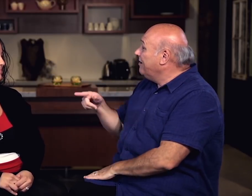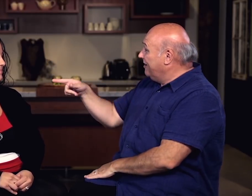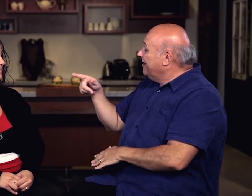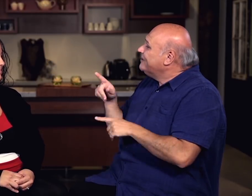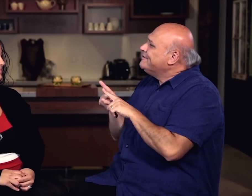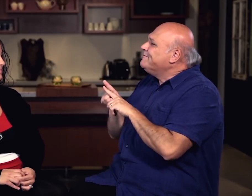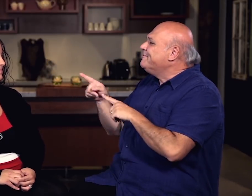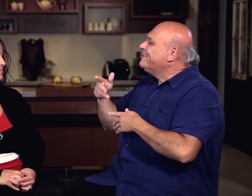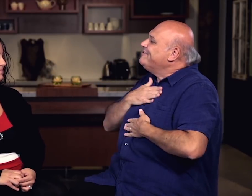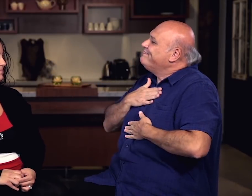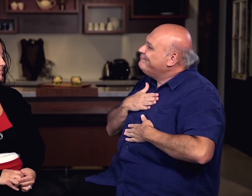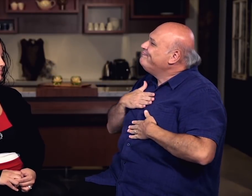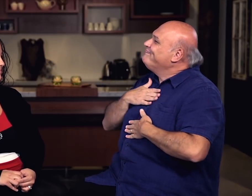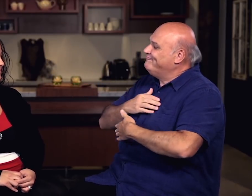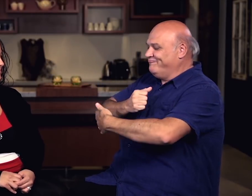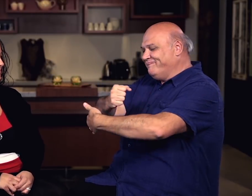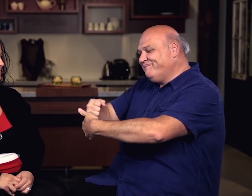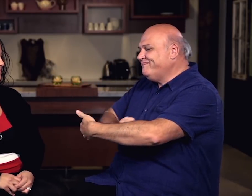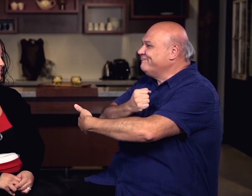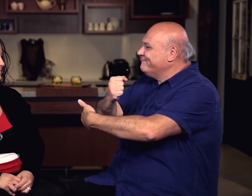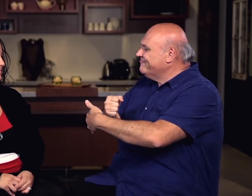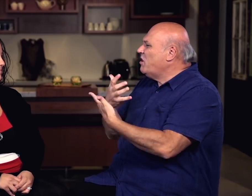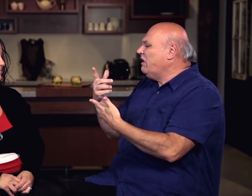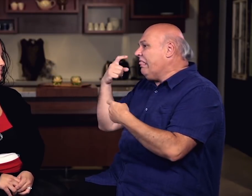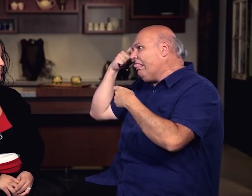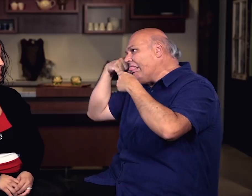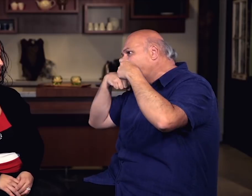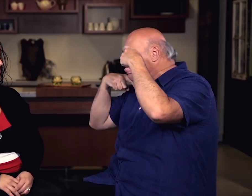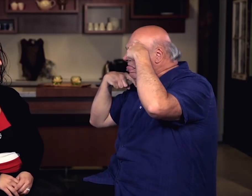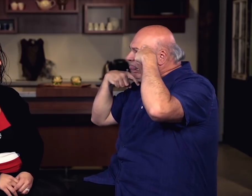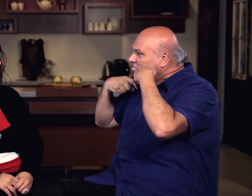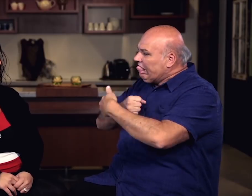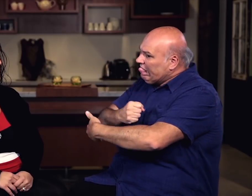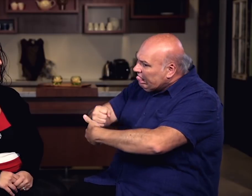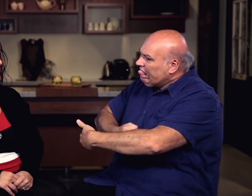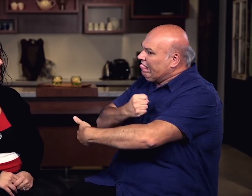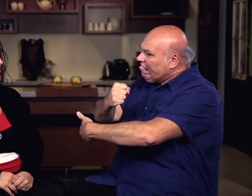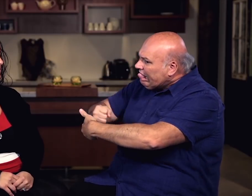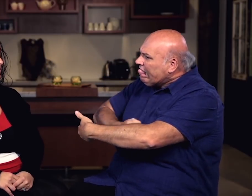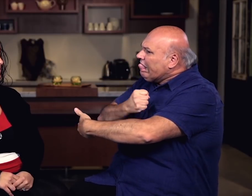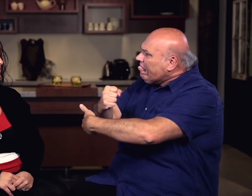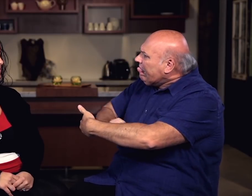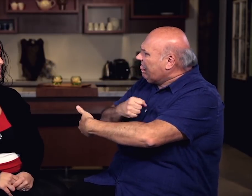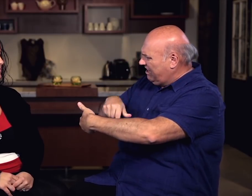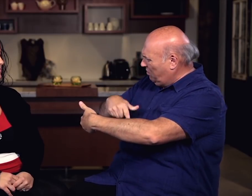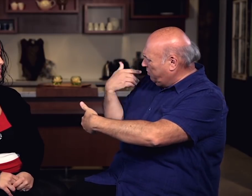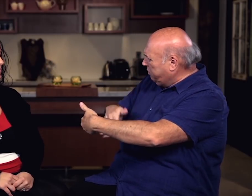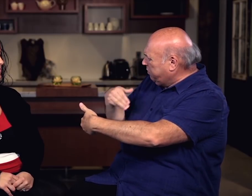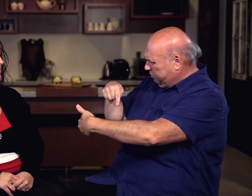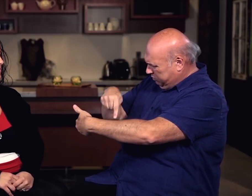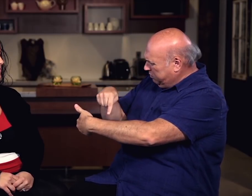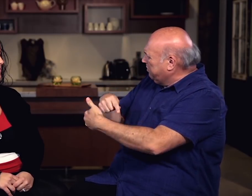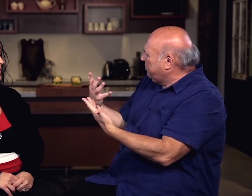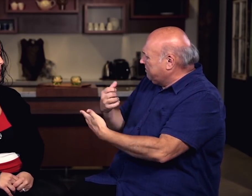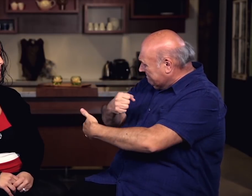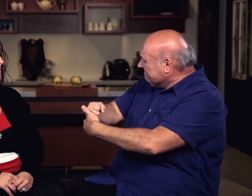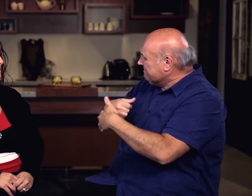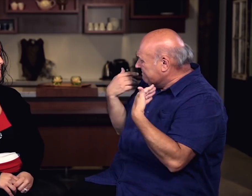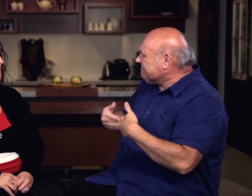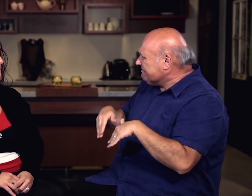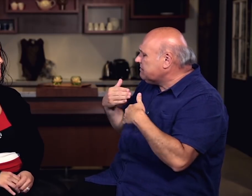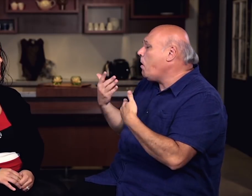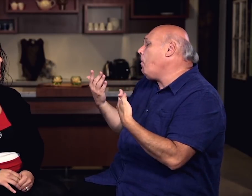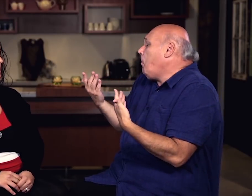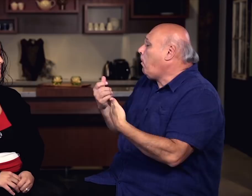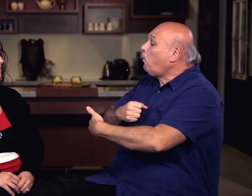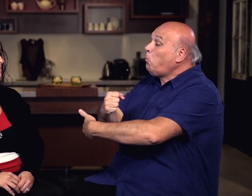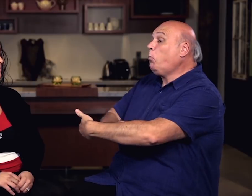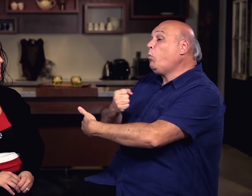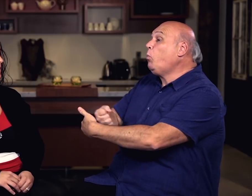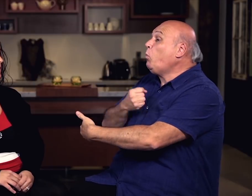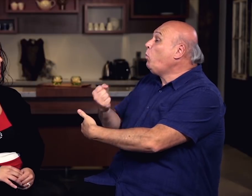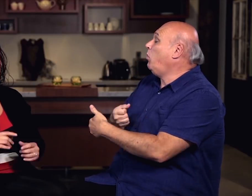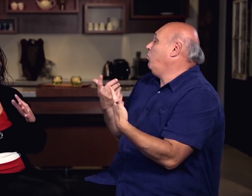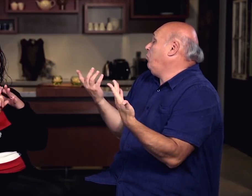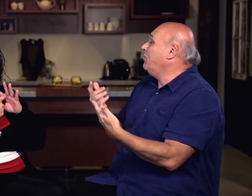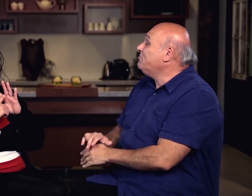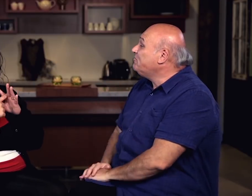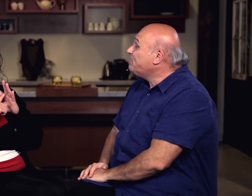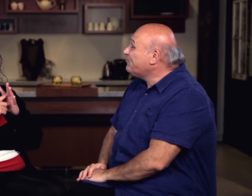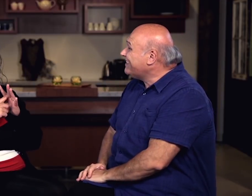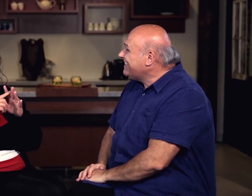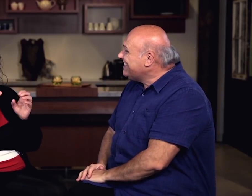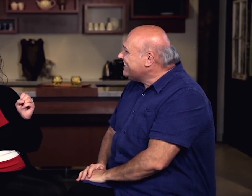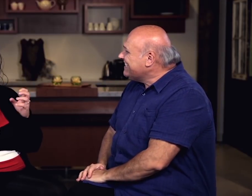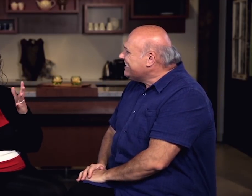Do you find baking to be fun, or is it hard work? Is it difficult or easy to do? In the beginning it was